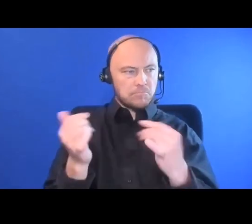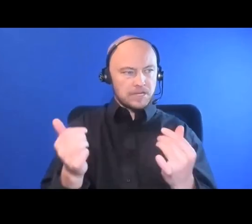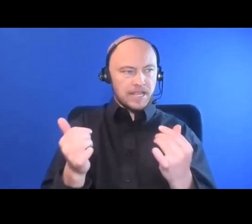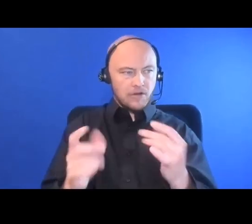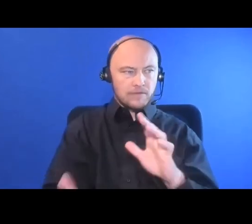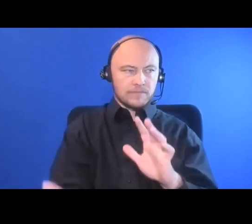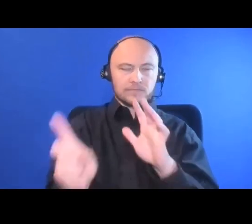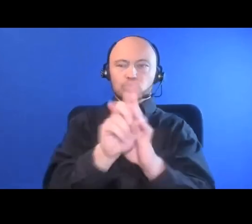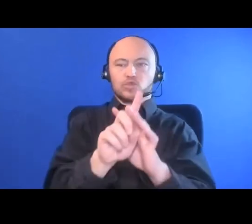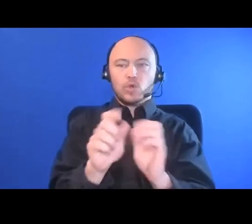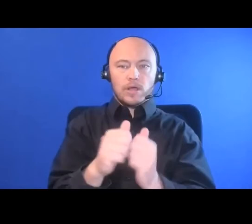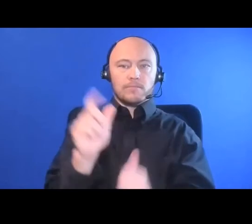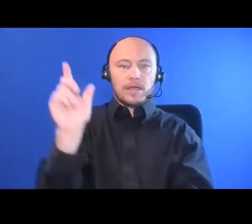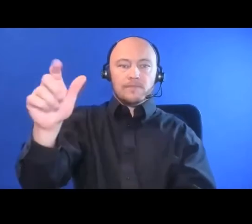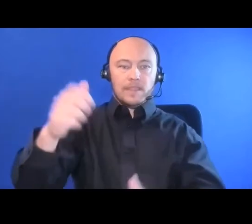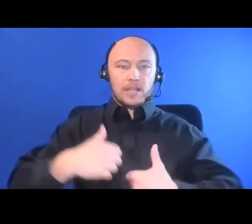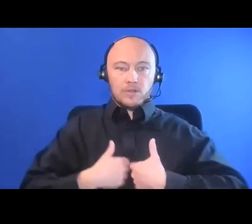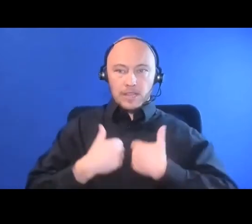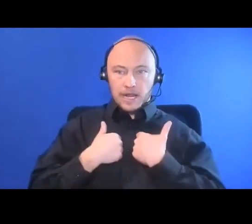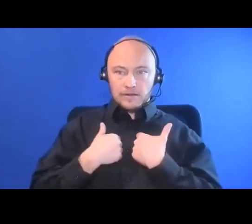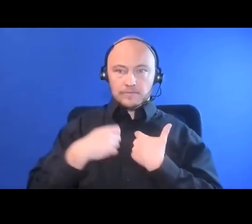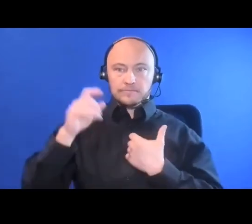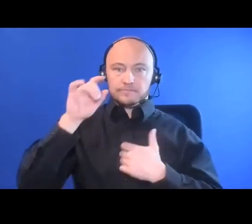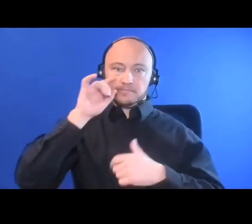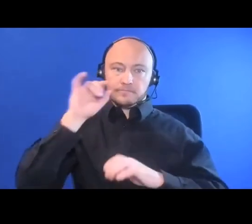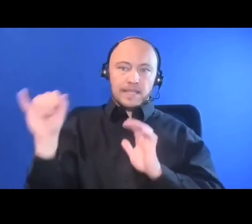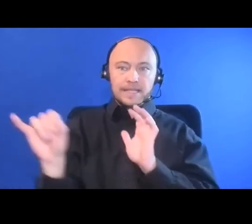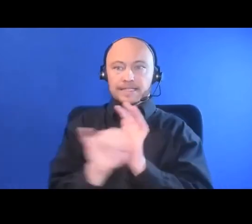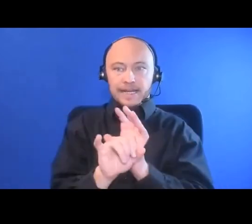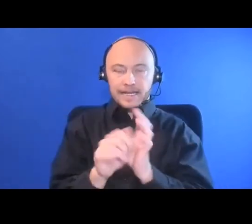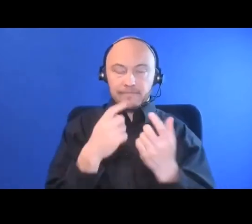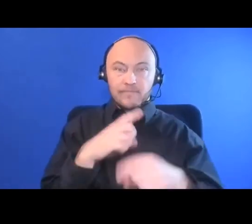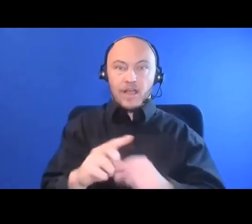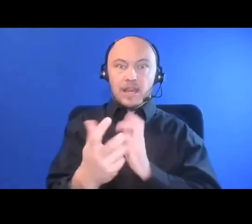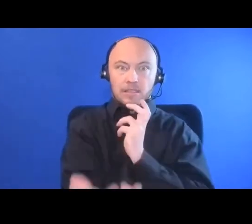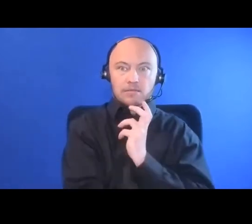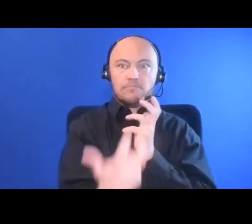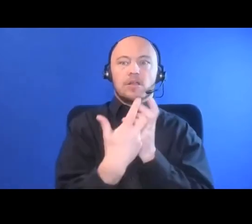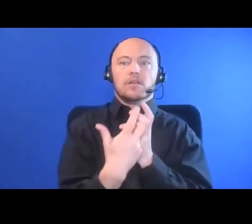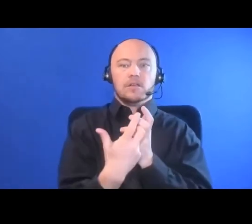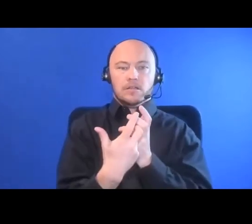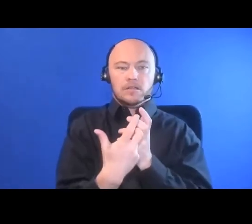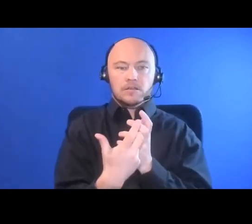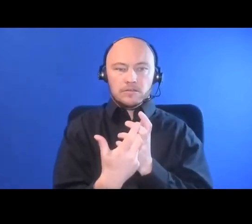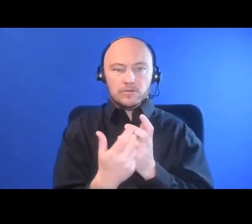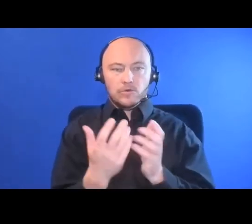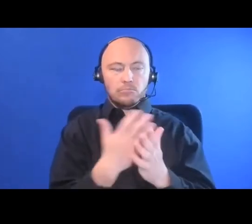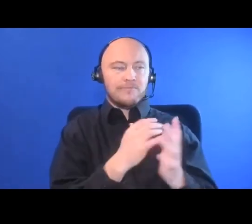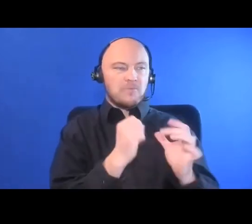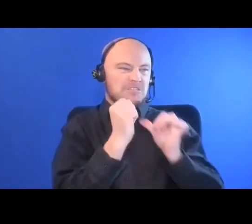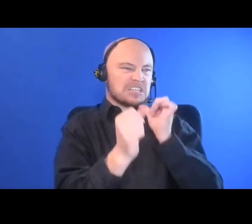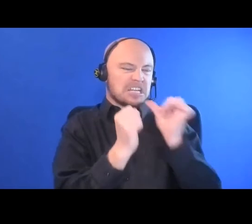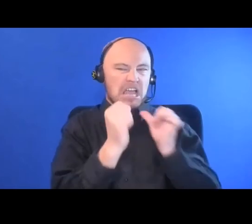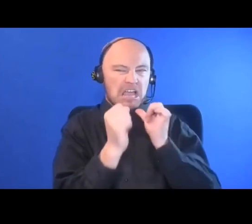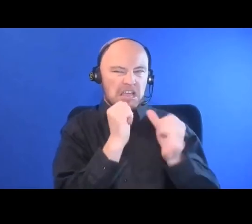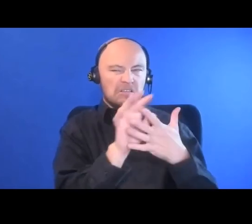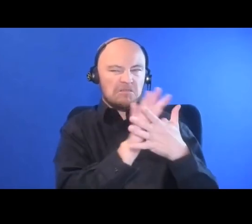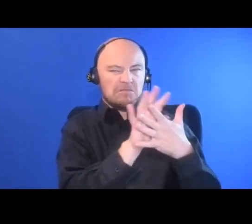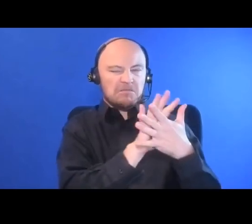this my identity snapping into place when the fog of denial clears, I actually find it really exhilarating